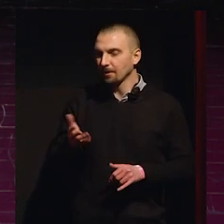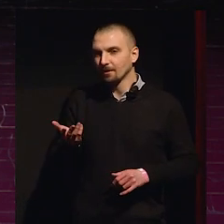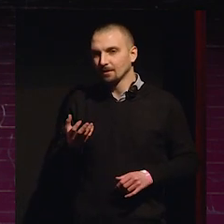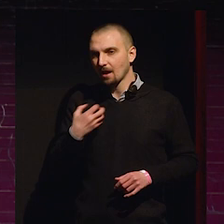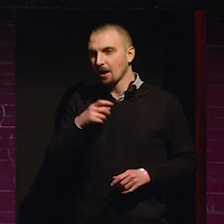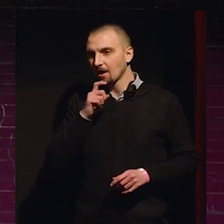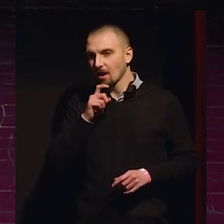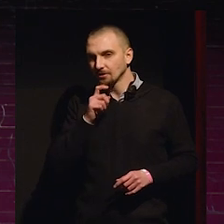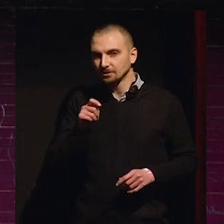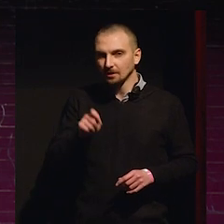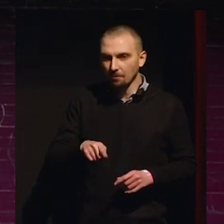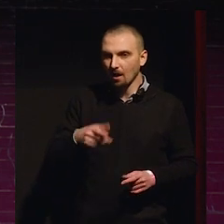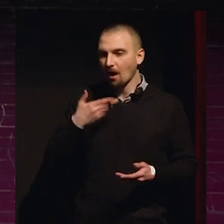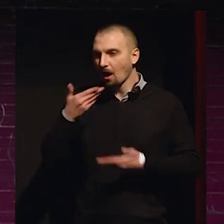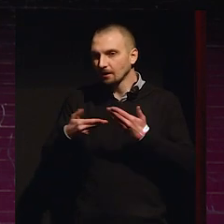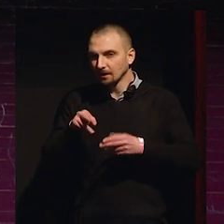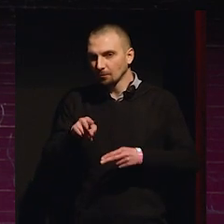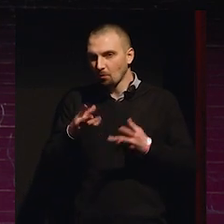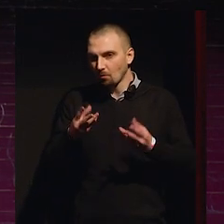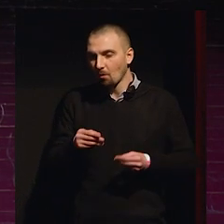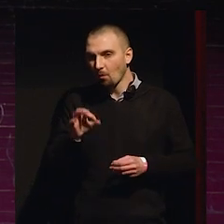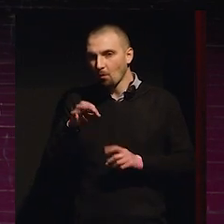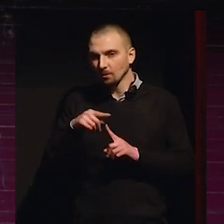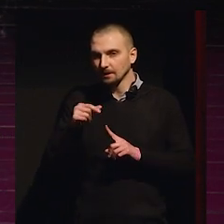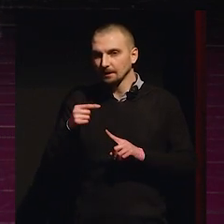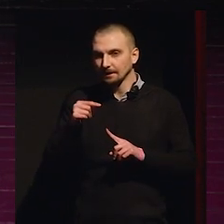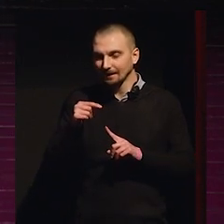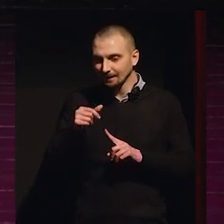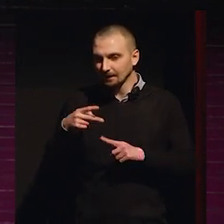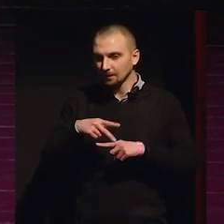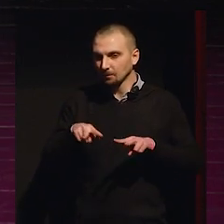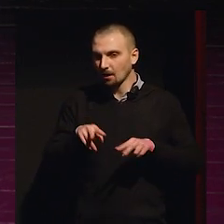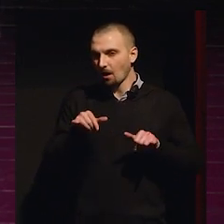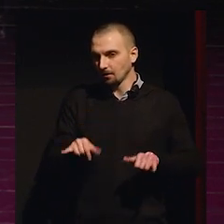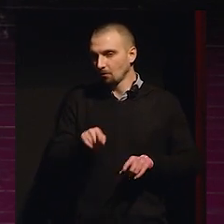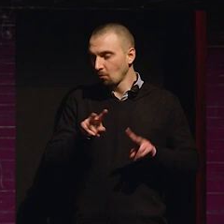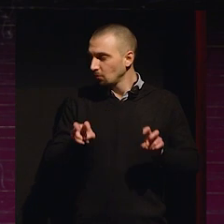to explain to you that you are misinformed. It is exactly like that in autism.